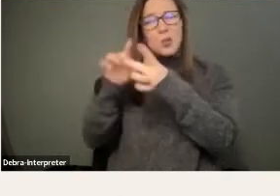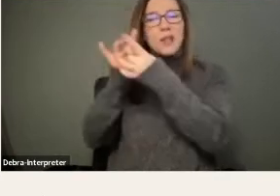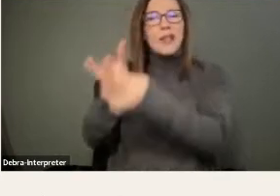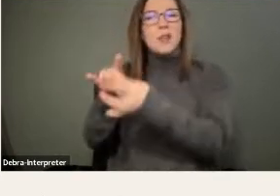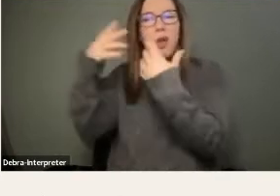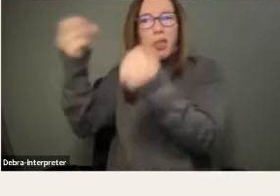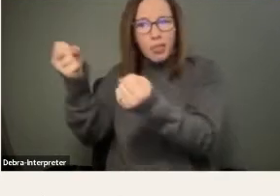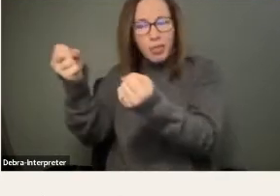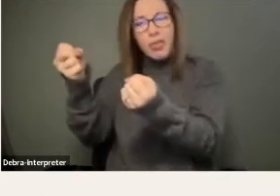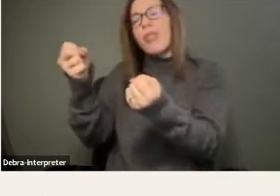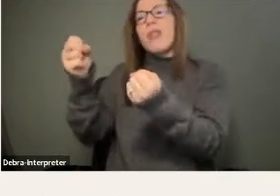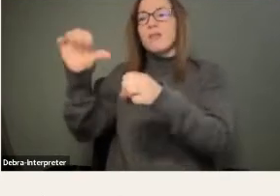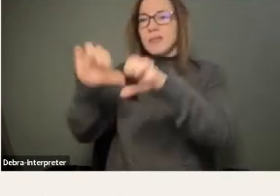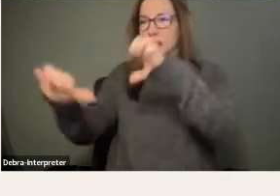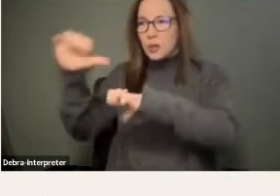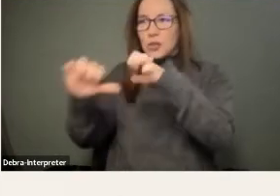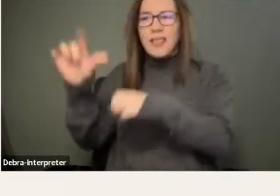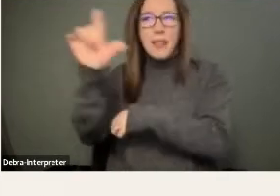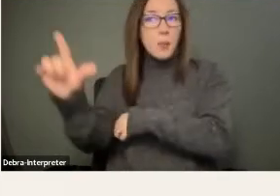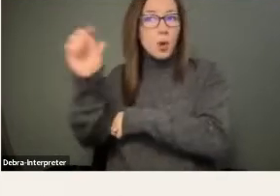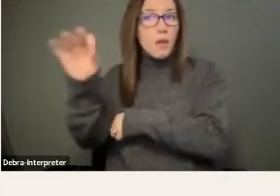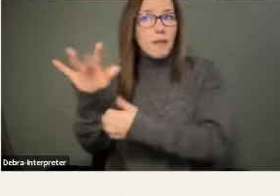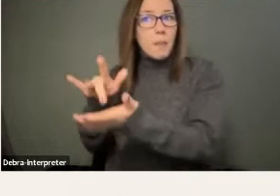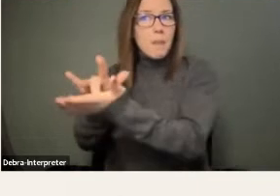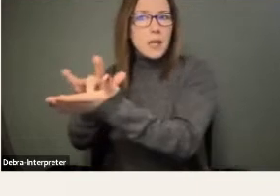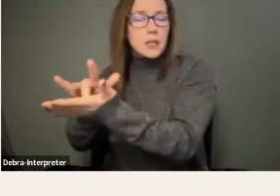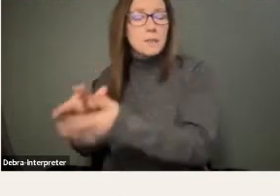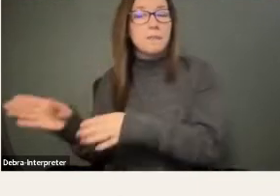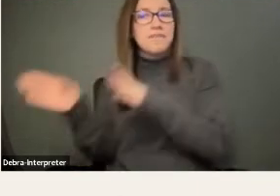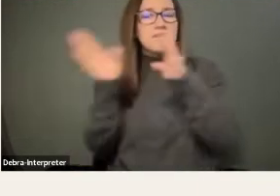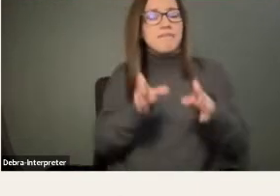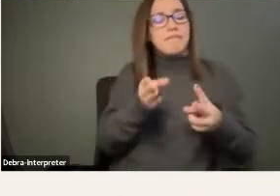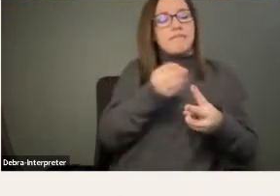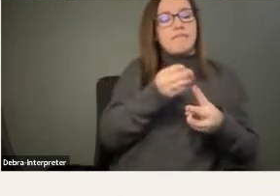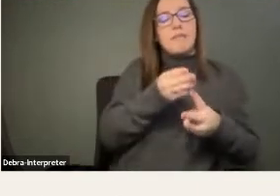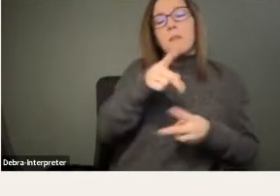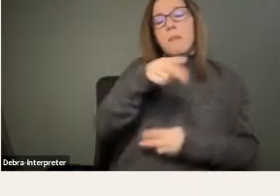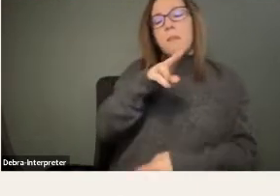PUBAG or pub MED which is another U.S. Government created database that one in the health and the